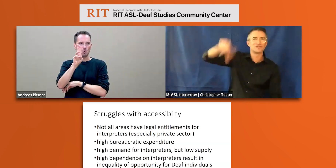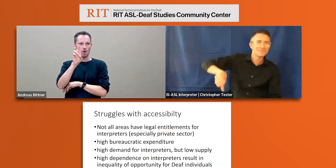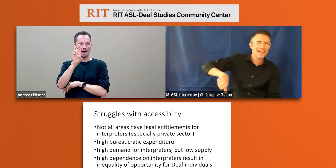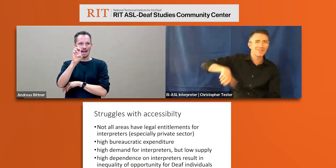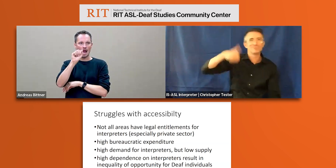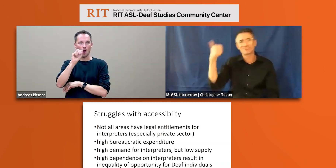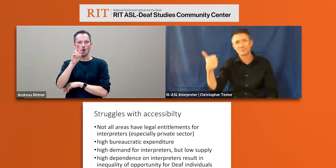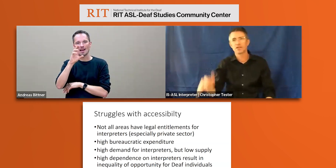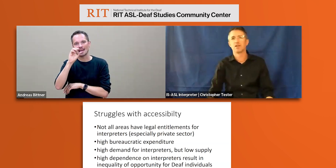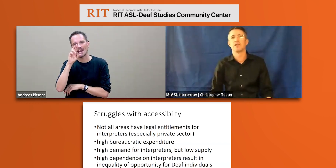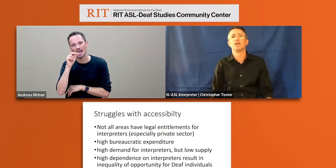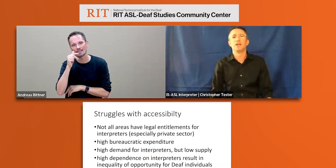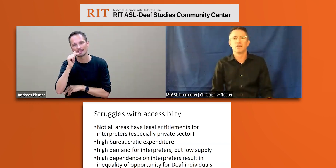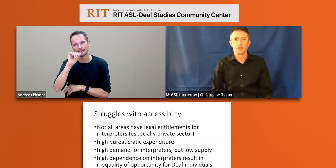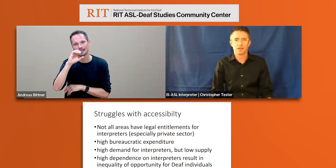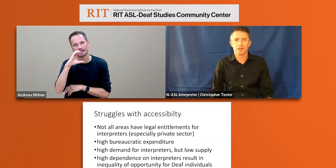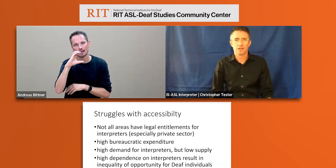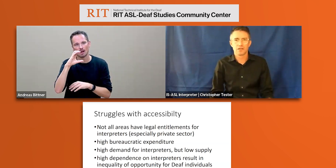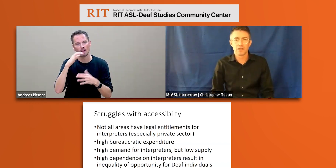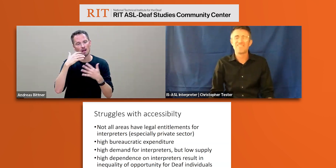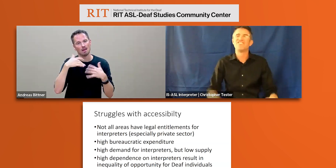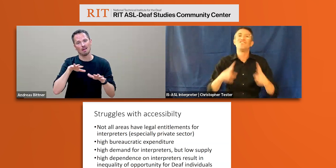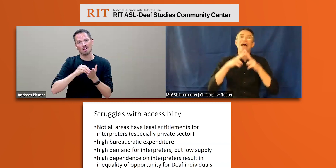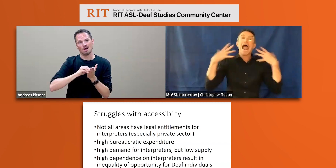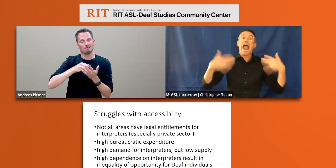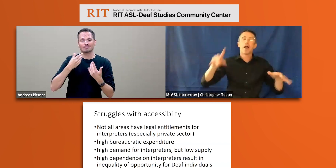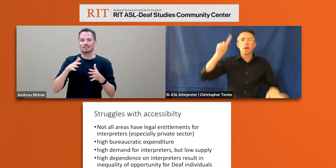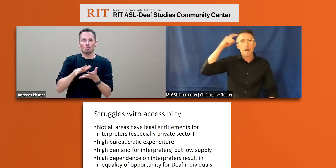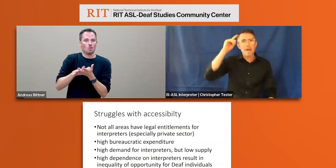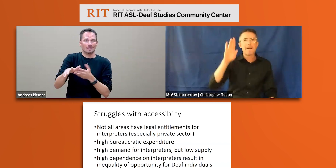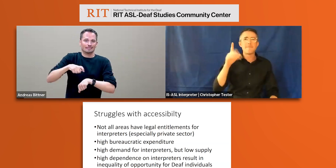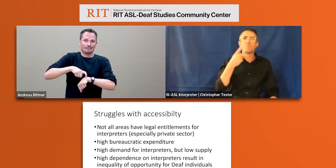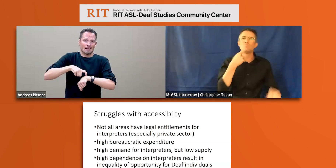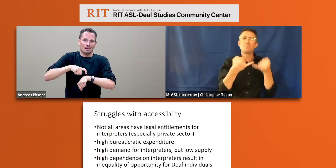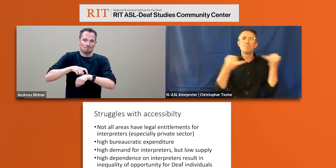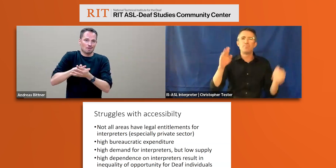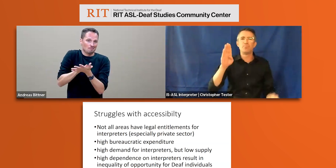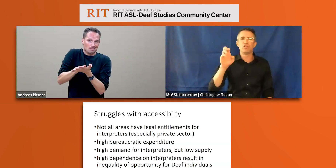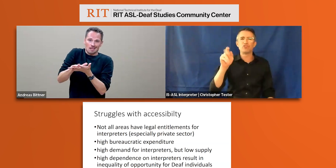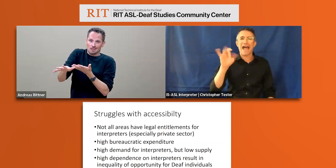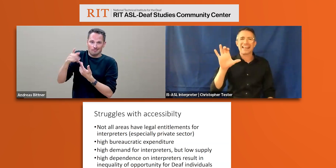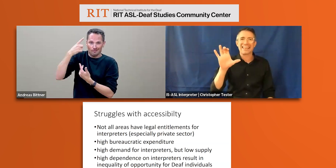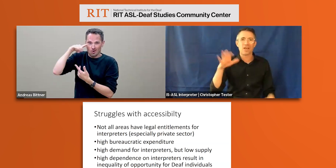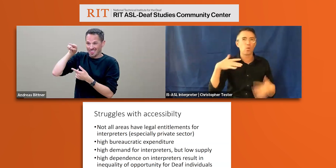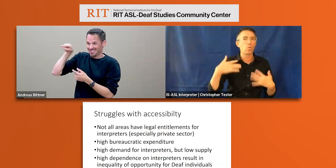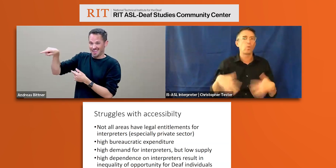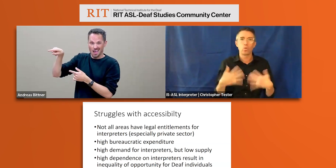It also requires a lot of paperwork, and often it's not accepted.